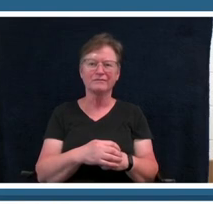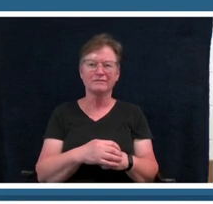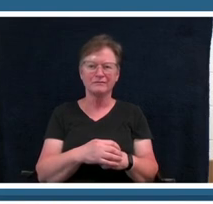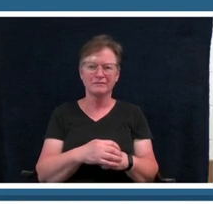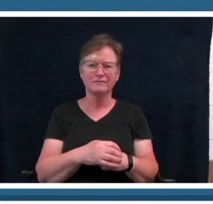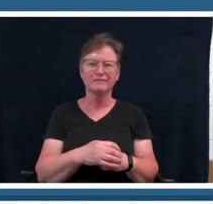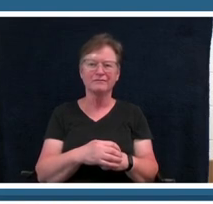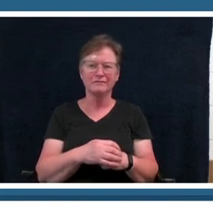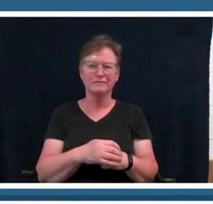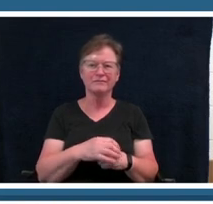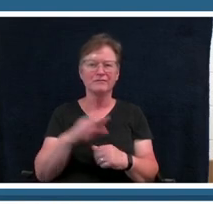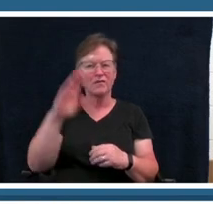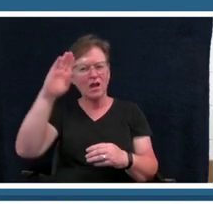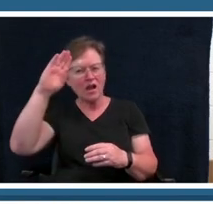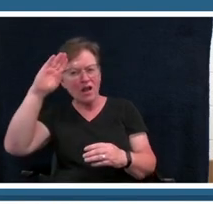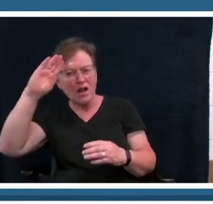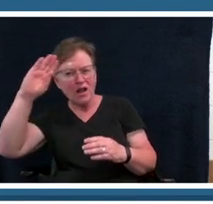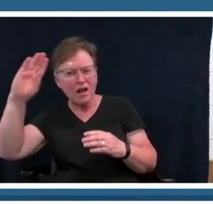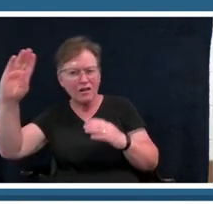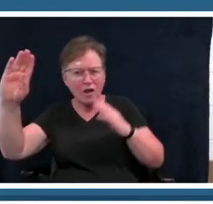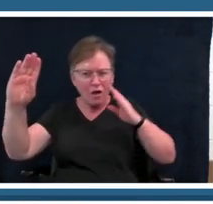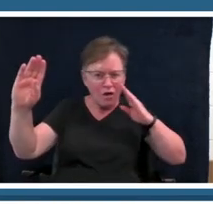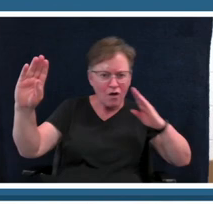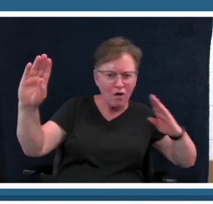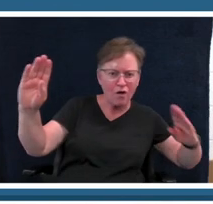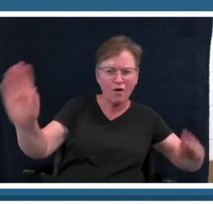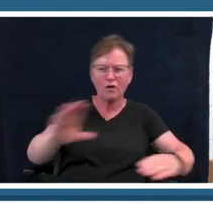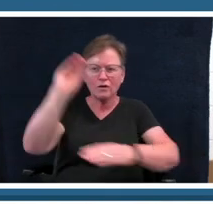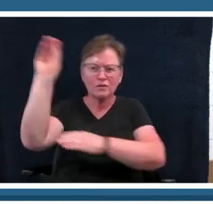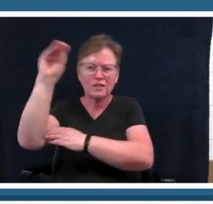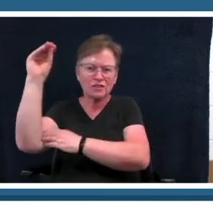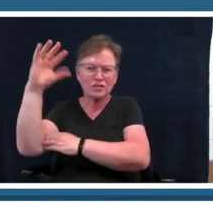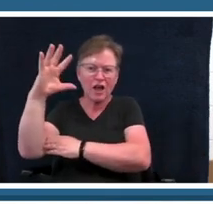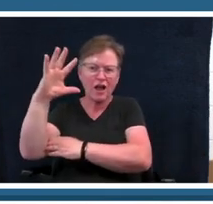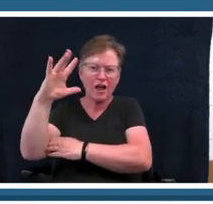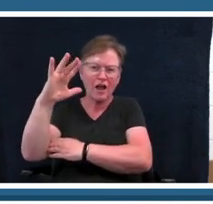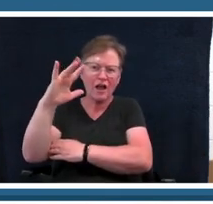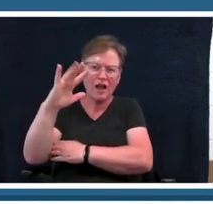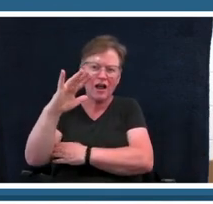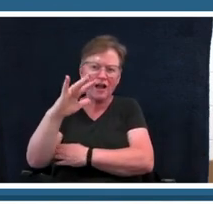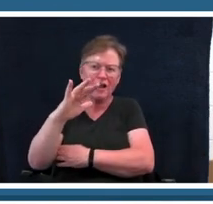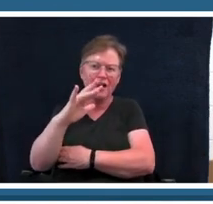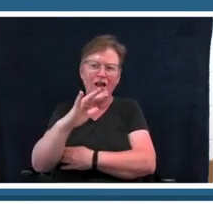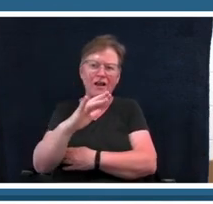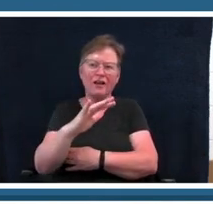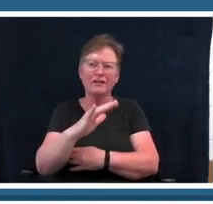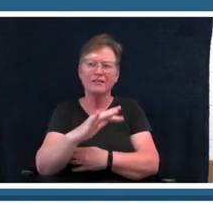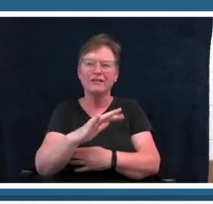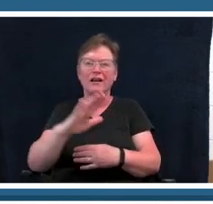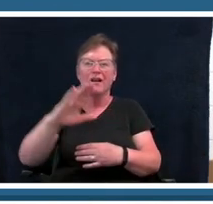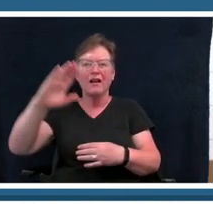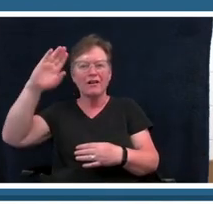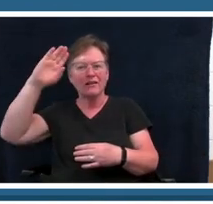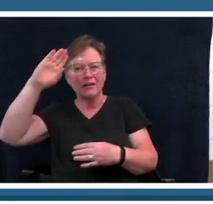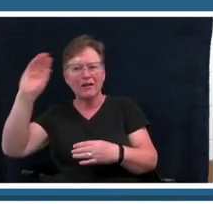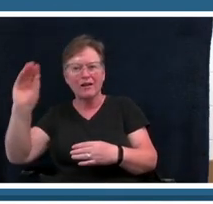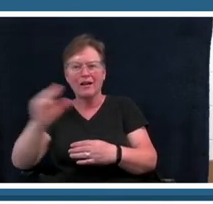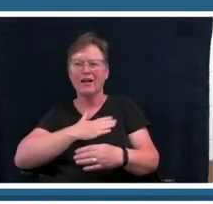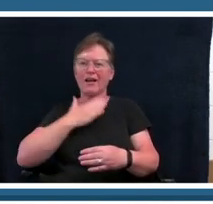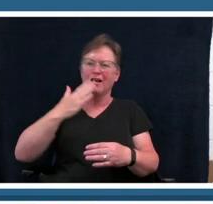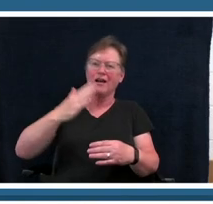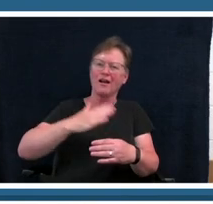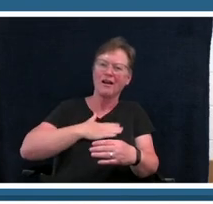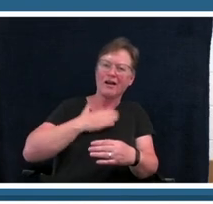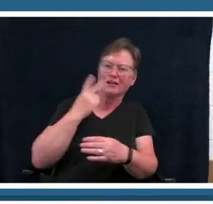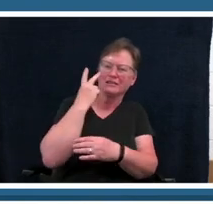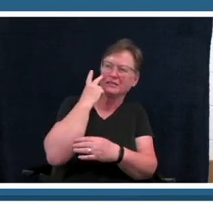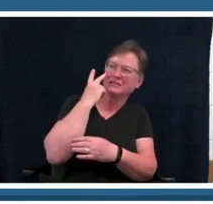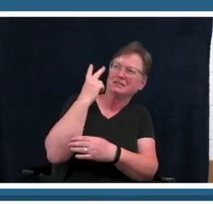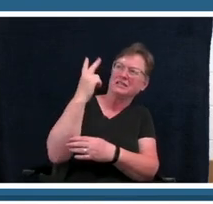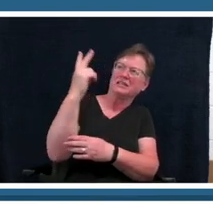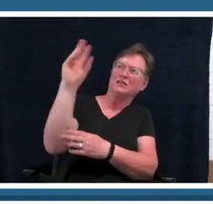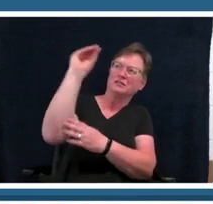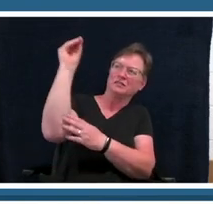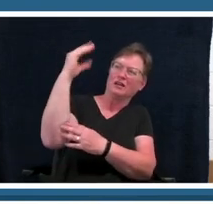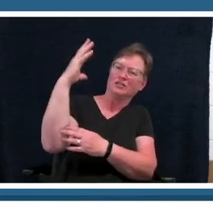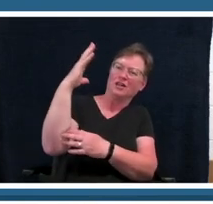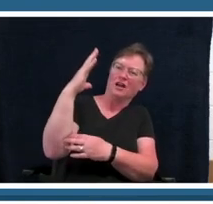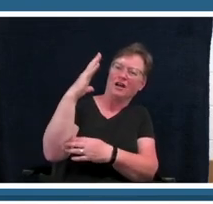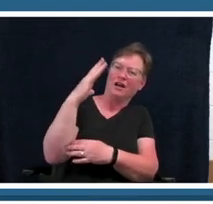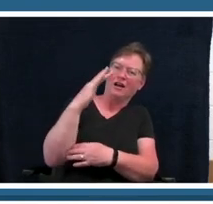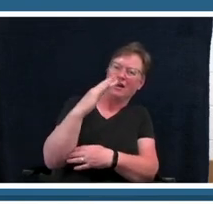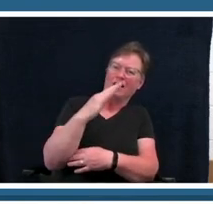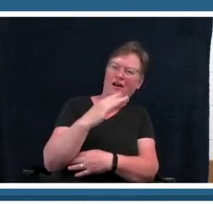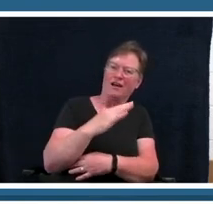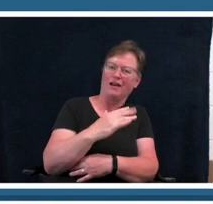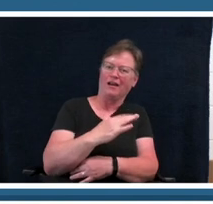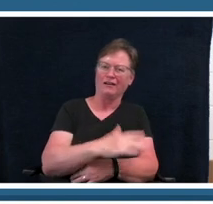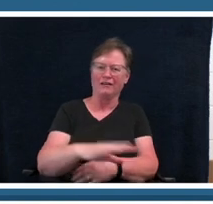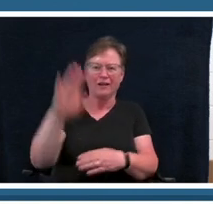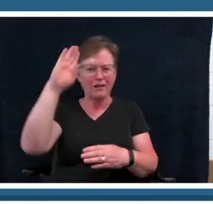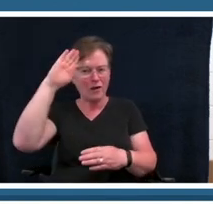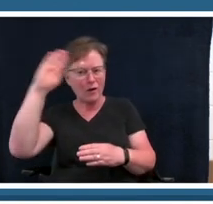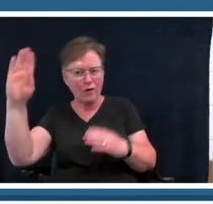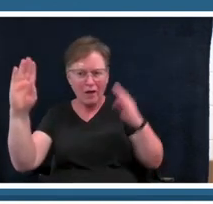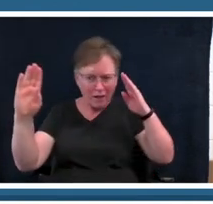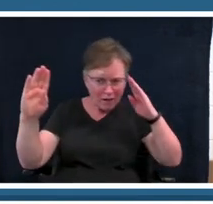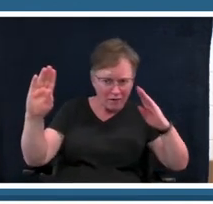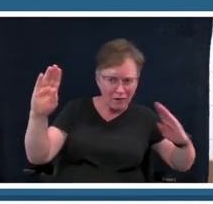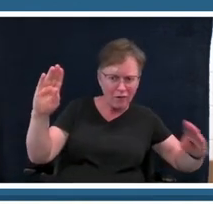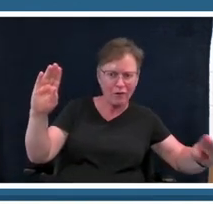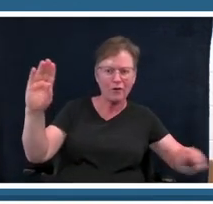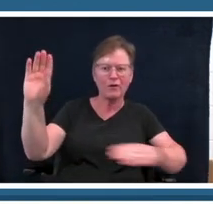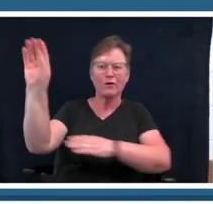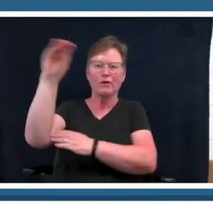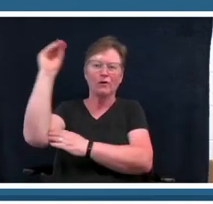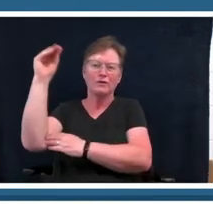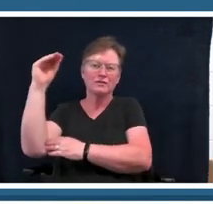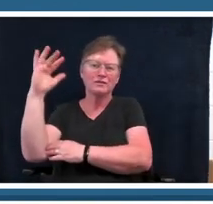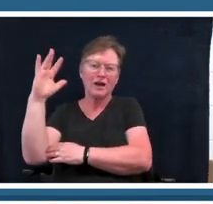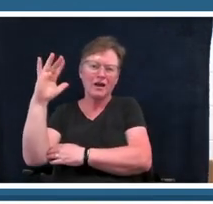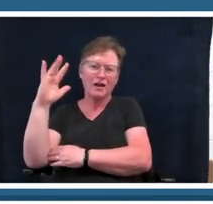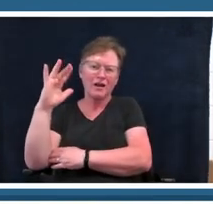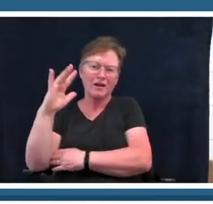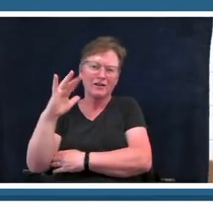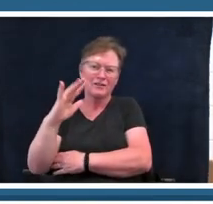hello